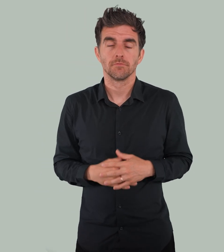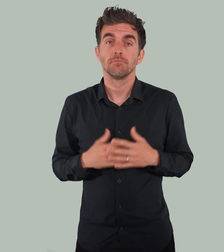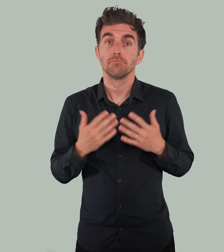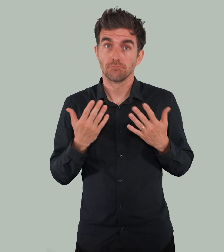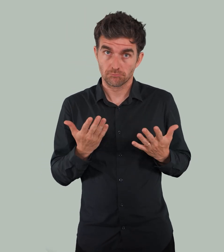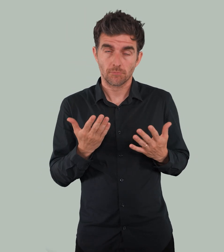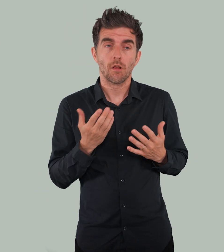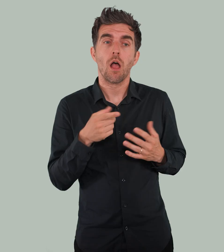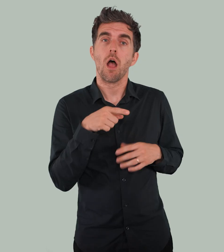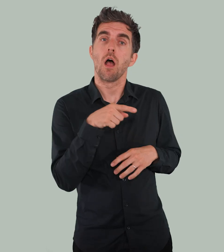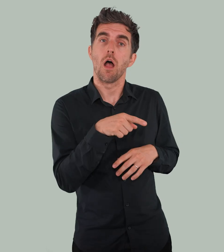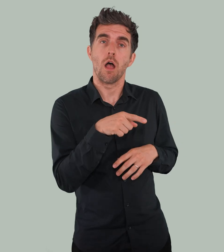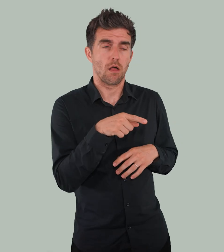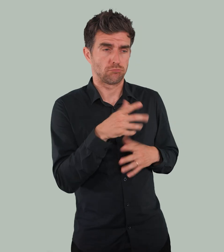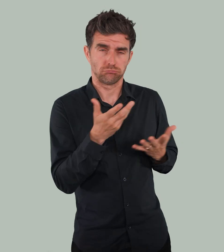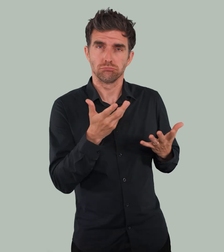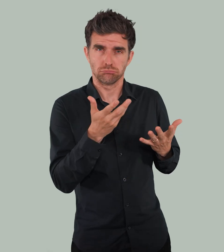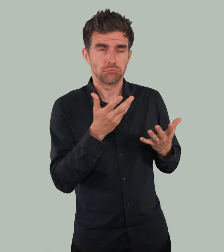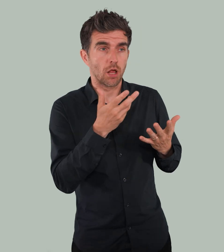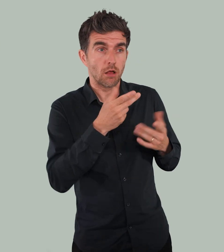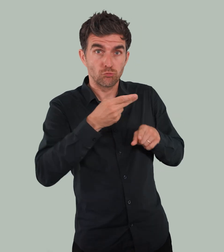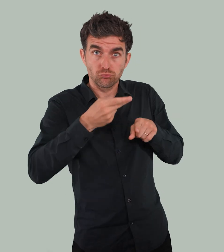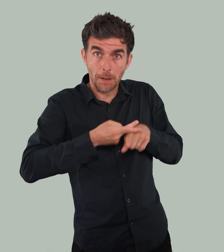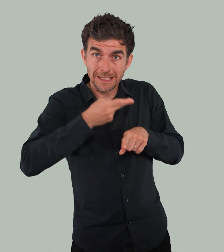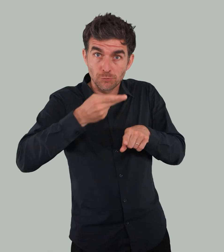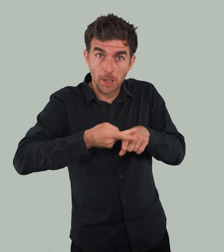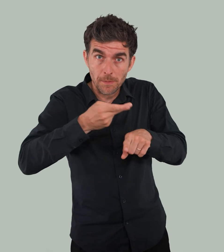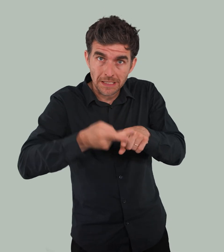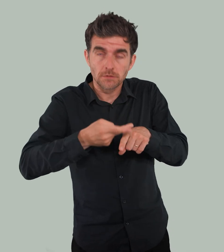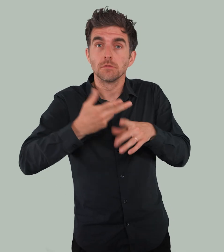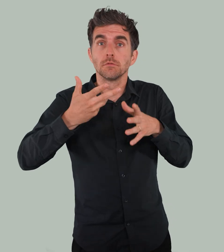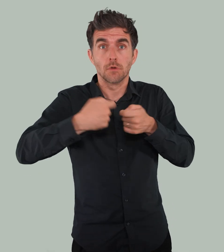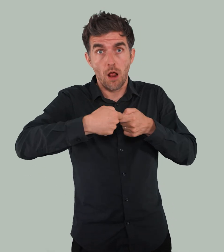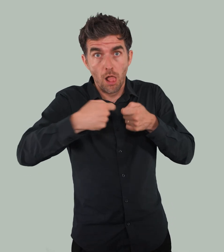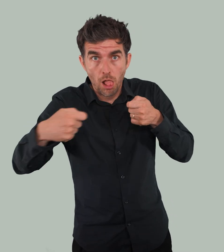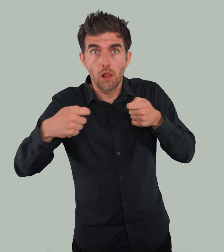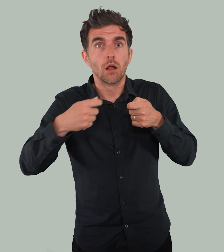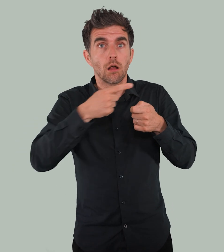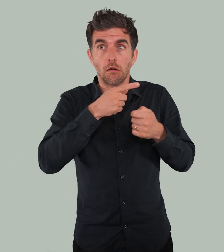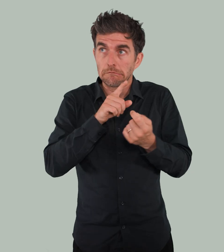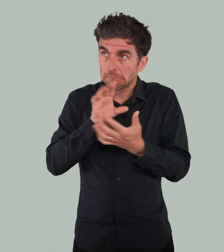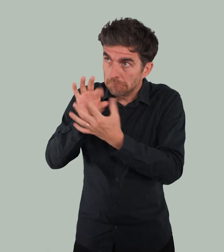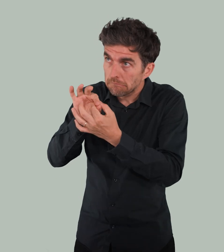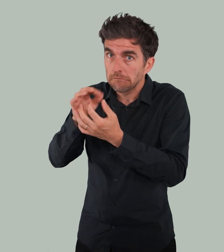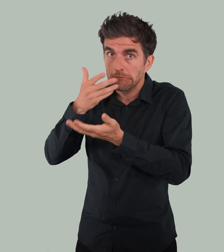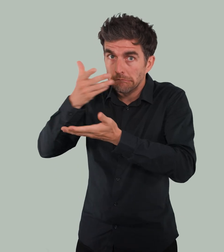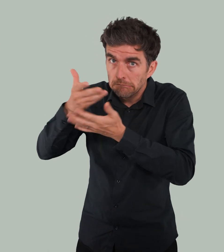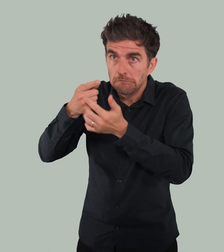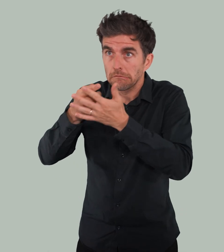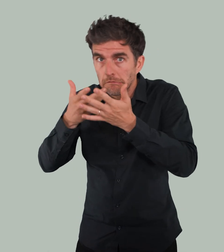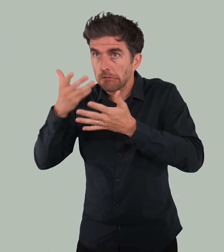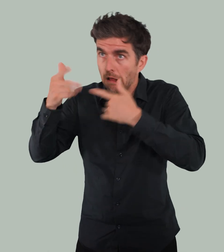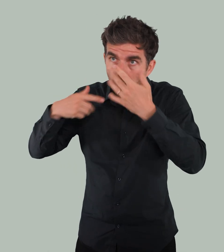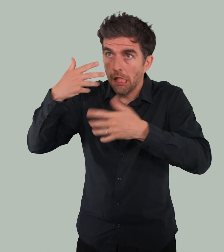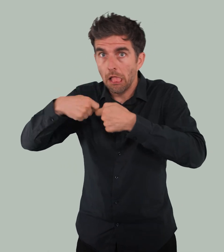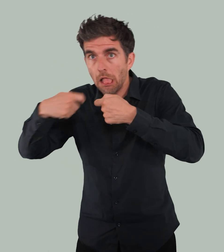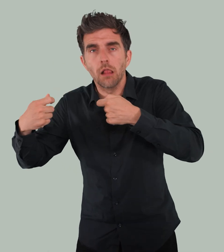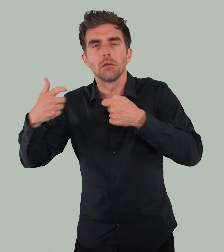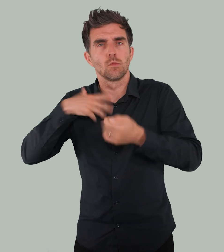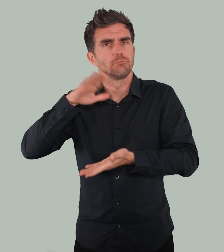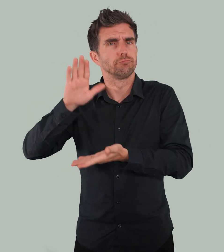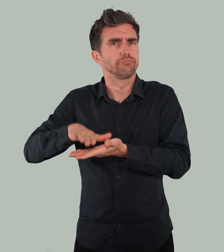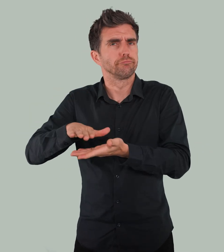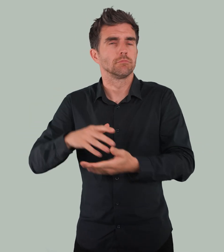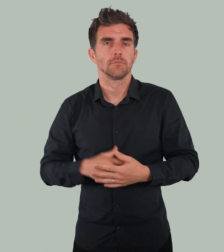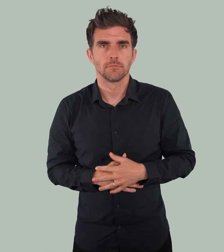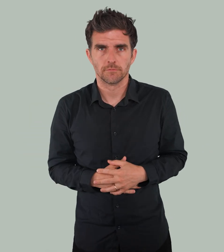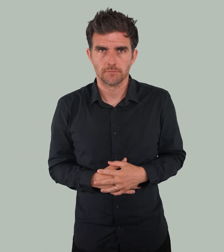3. Reduce repeated and prolonged engagement with the system